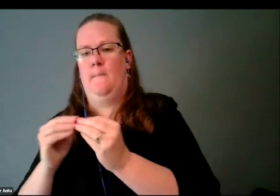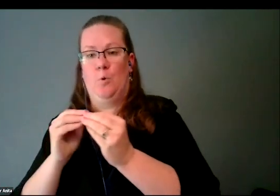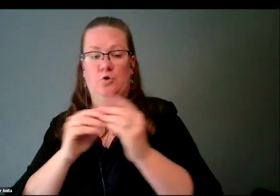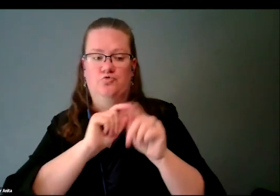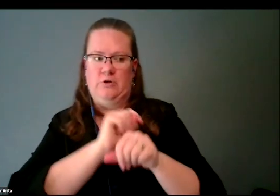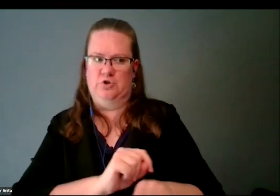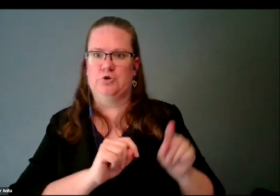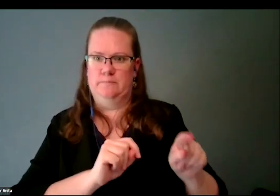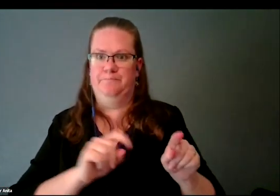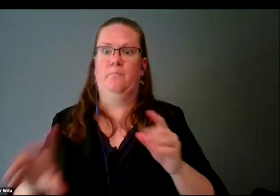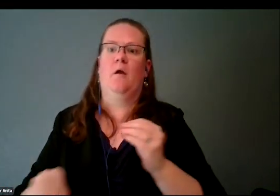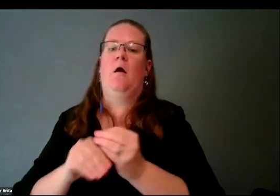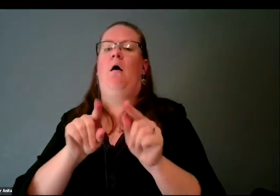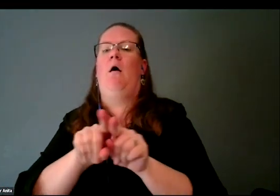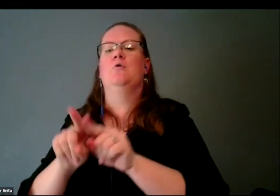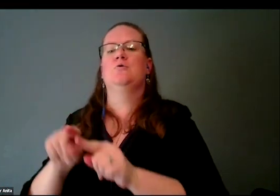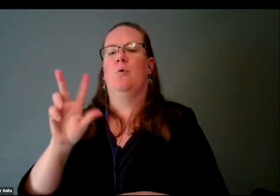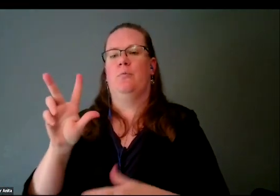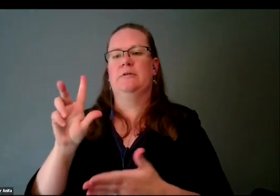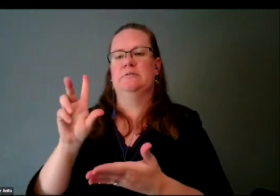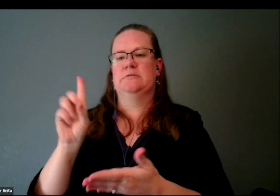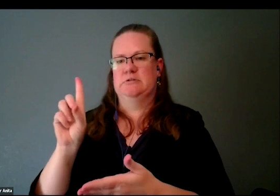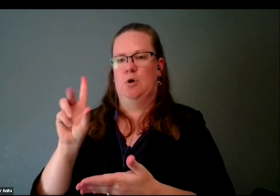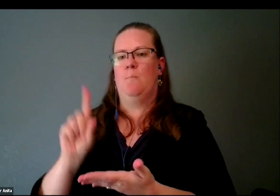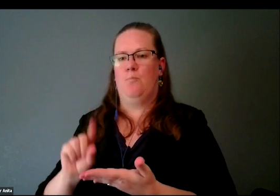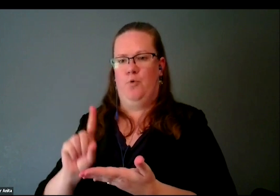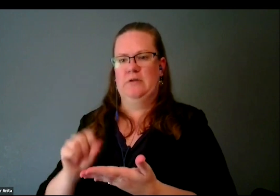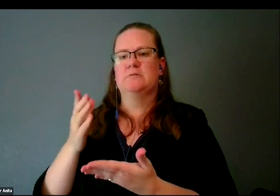we were 3D printing some models from the Scan the World collection.